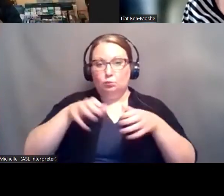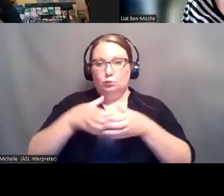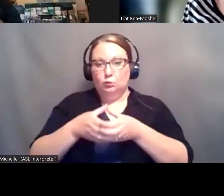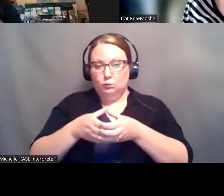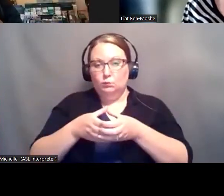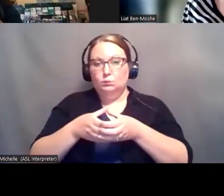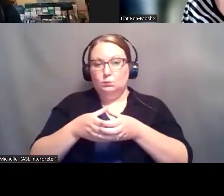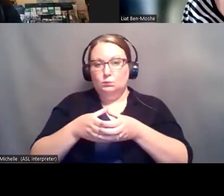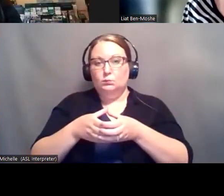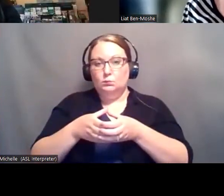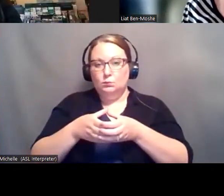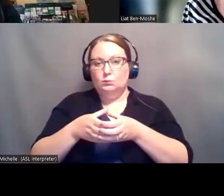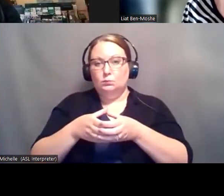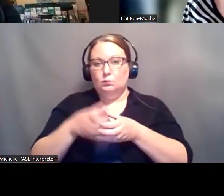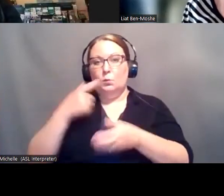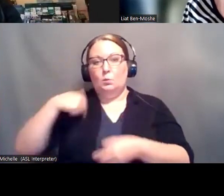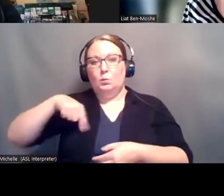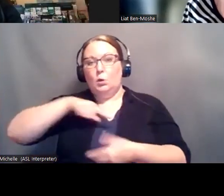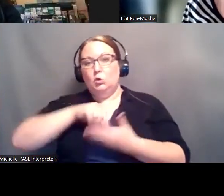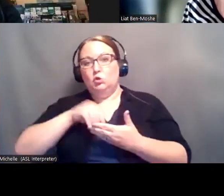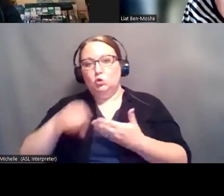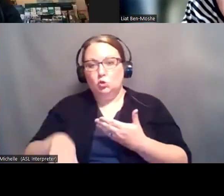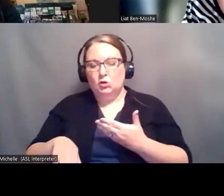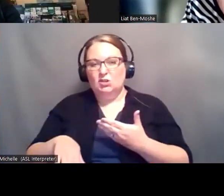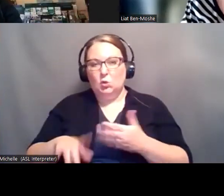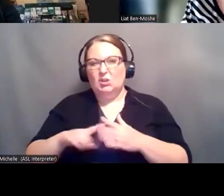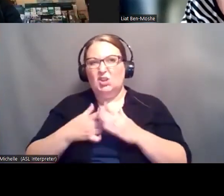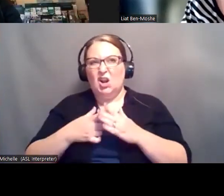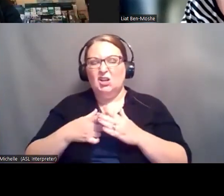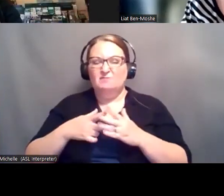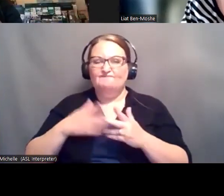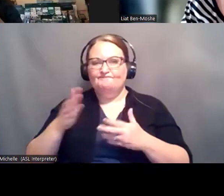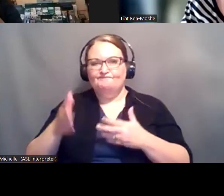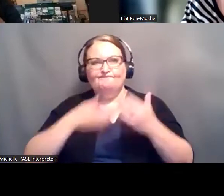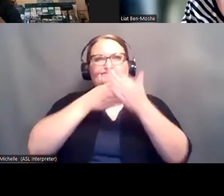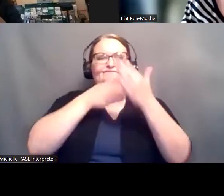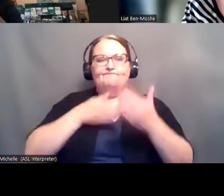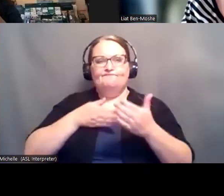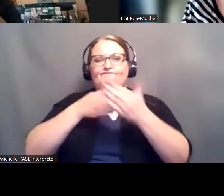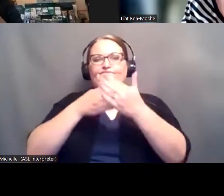of students and we started very adversarially. So we started because we protested